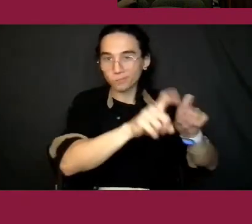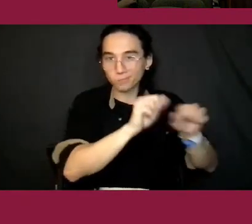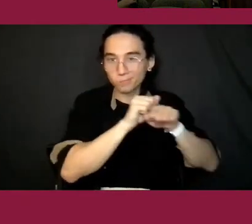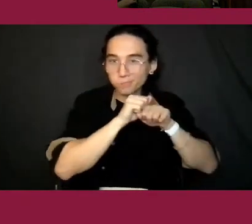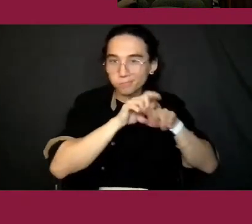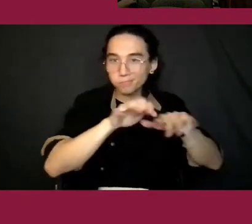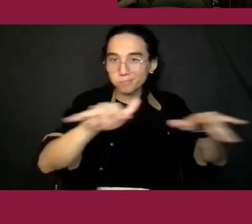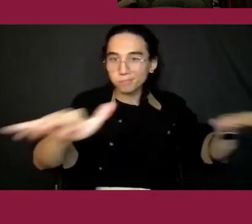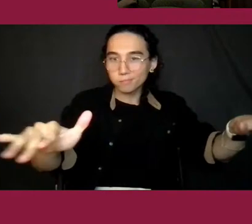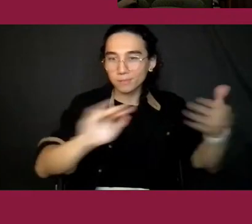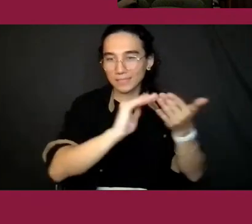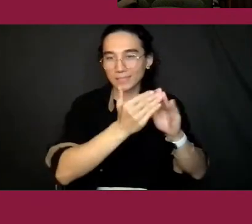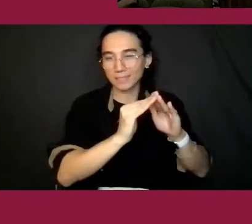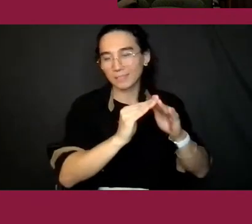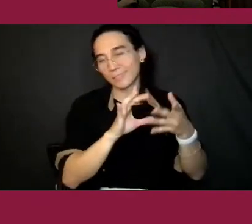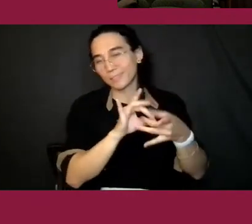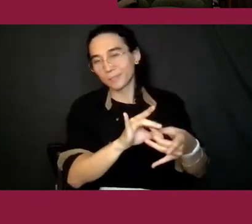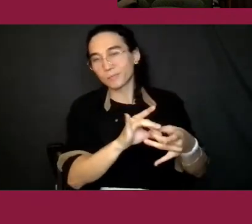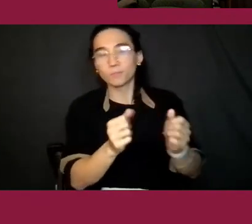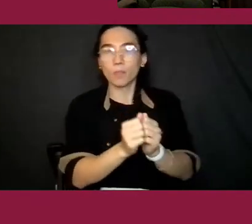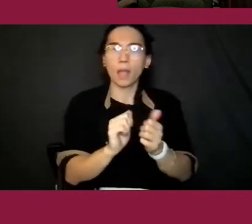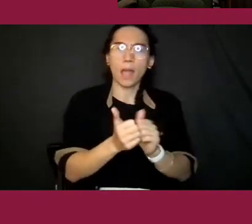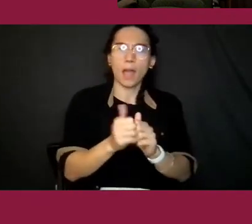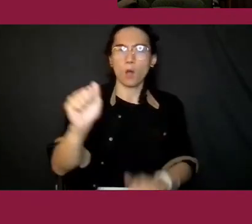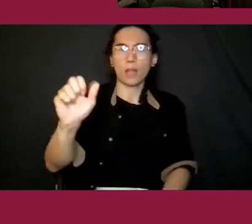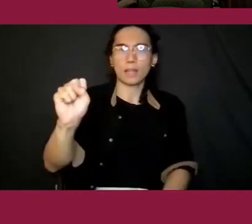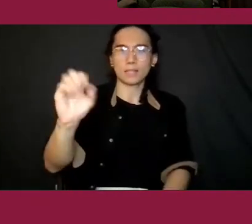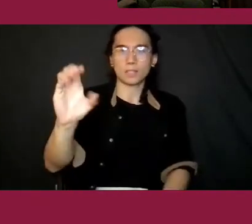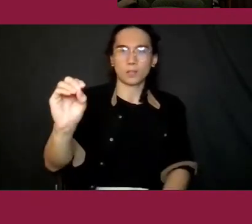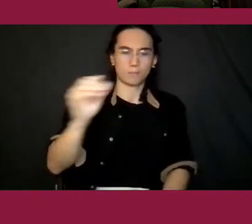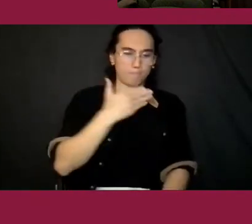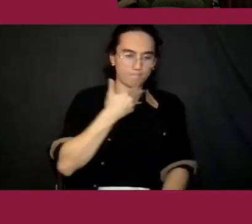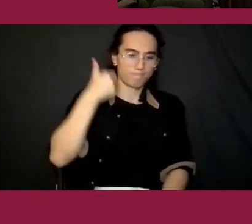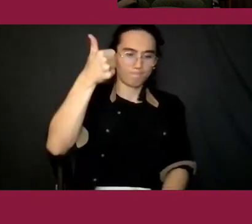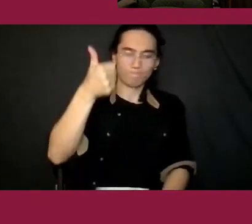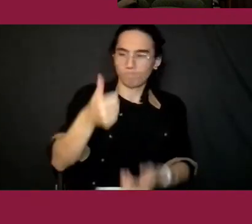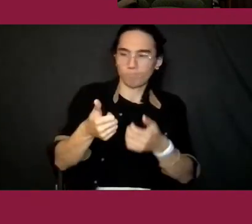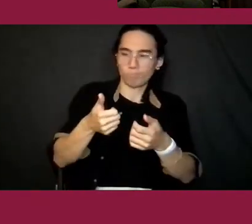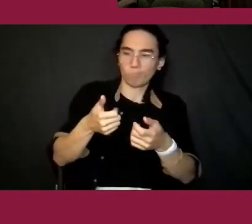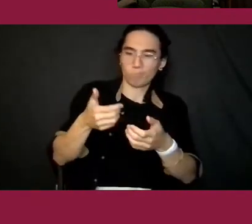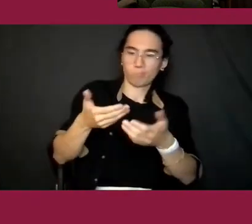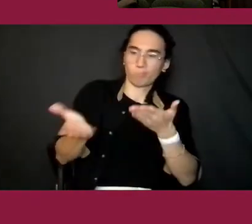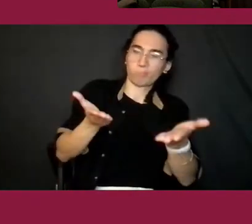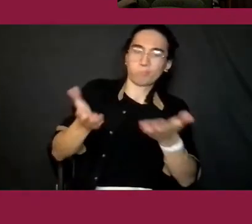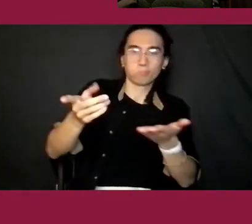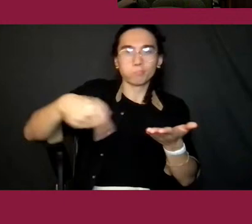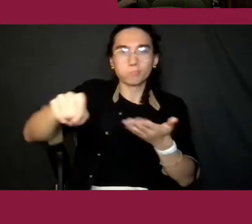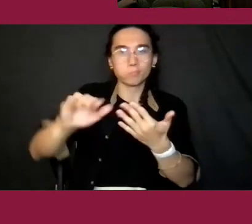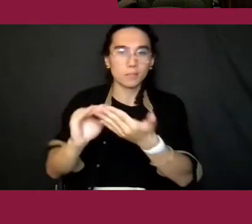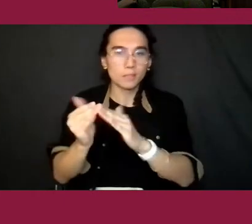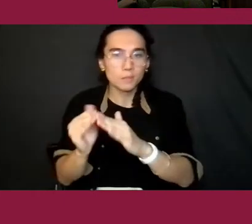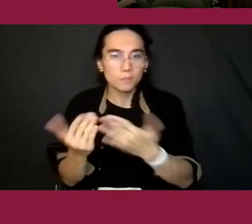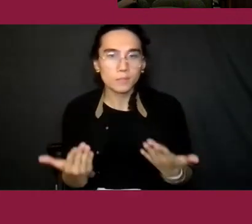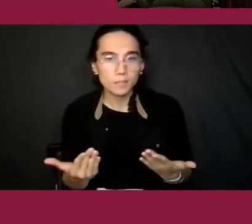more of how ASO can better assist the community, and what we are from the community's perspectives